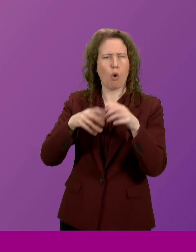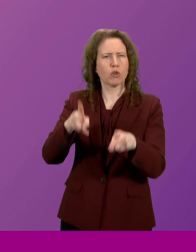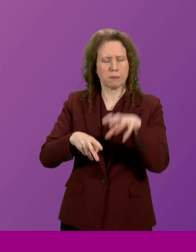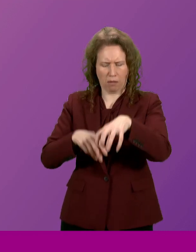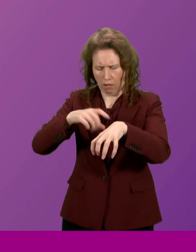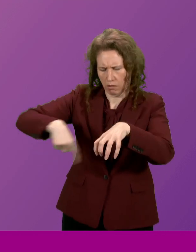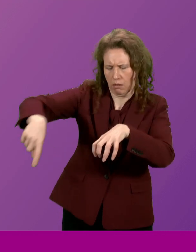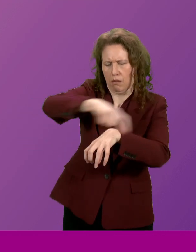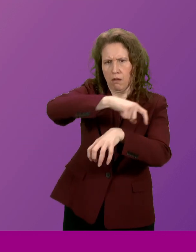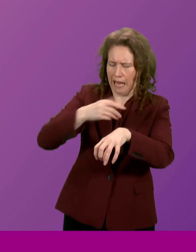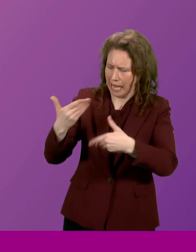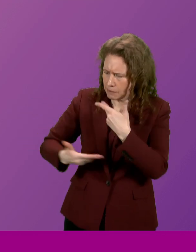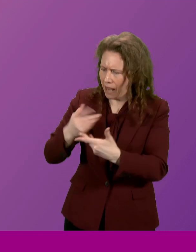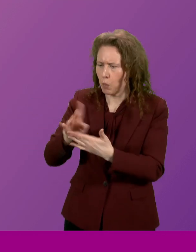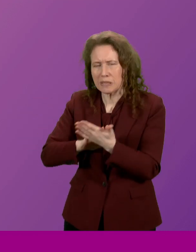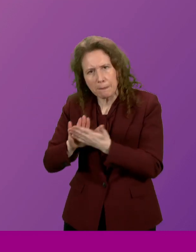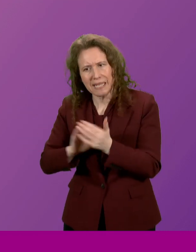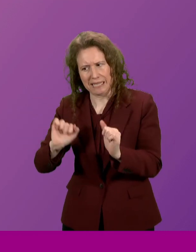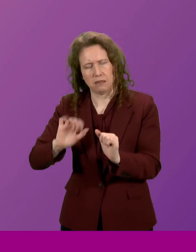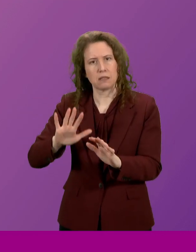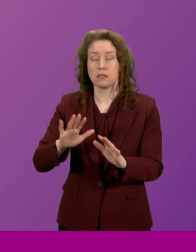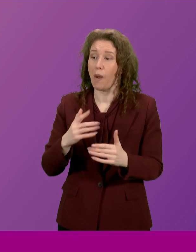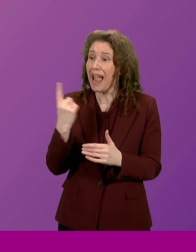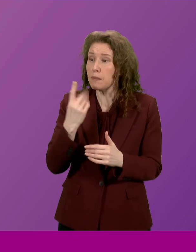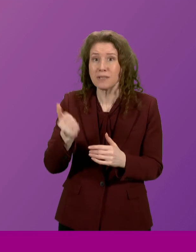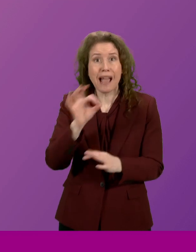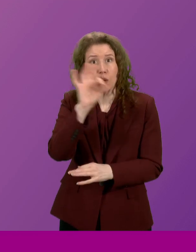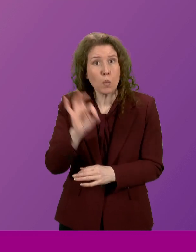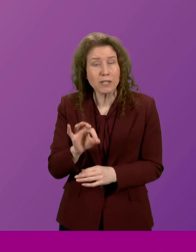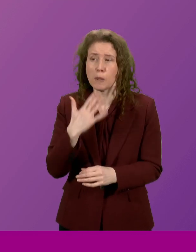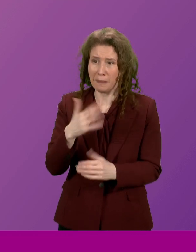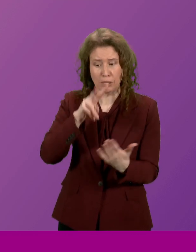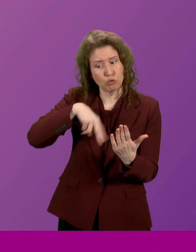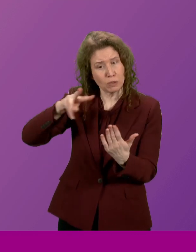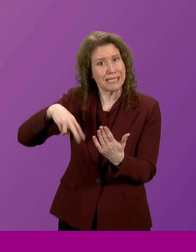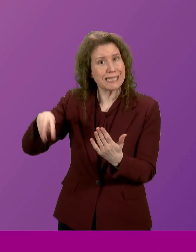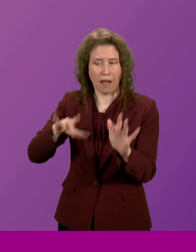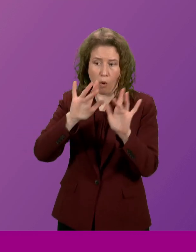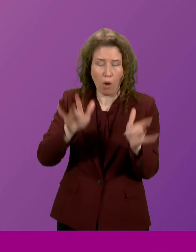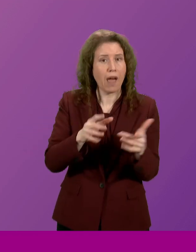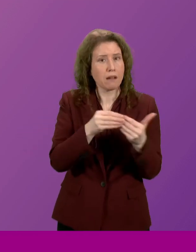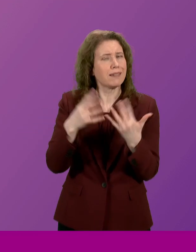their localities. I urge anyone with questions to read the online guidance that is available.